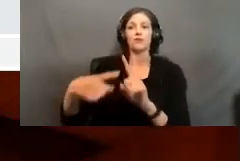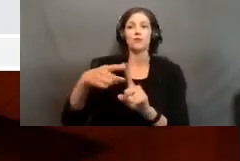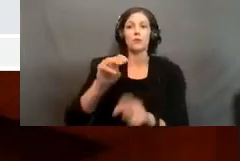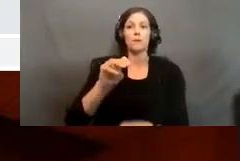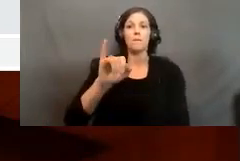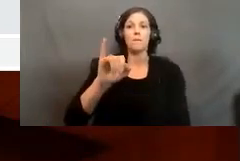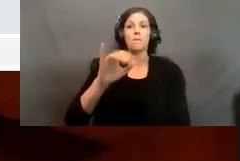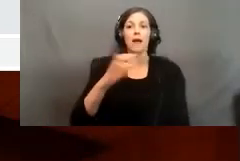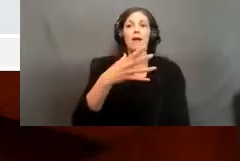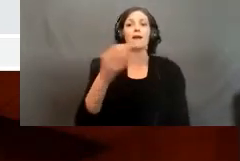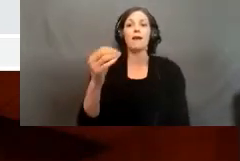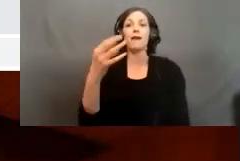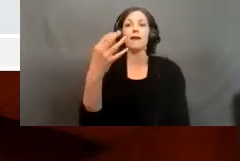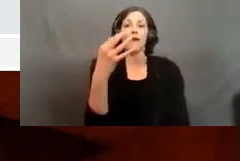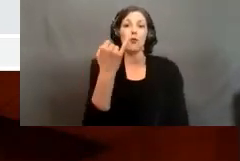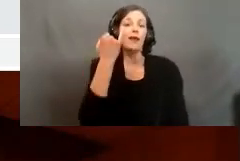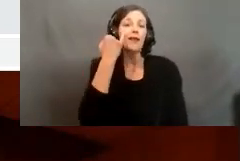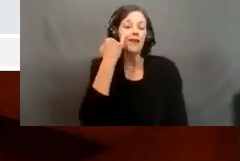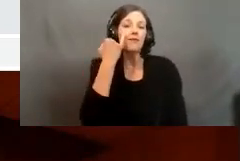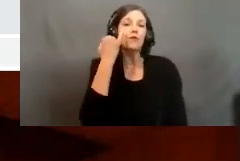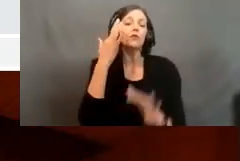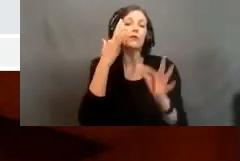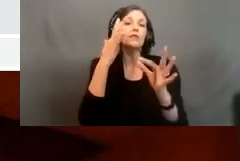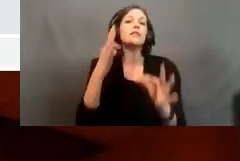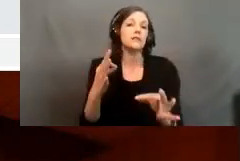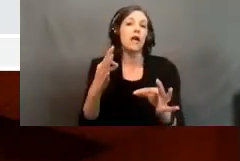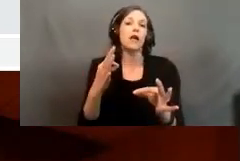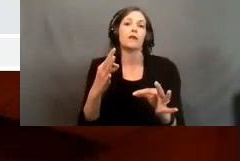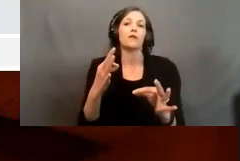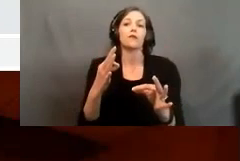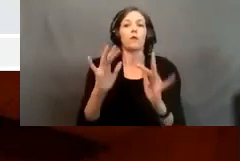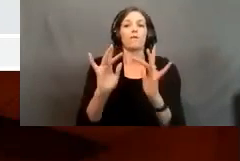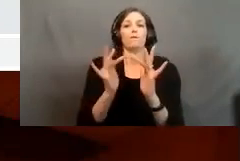if you choose to virtually 12:34:14 bring in attendee on stage with you.